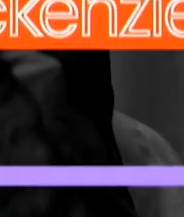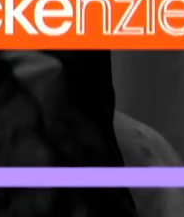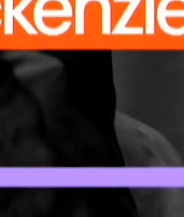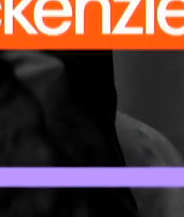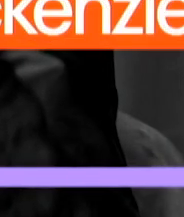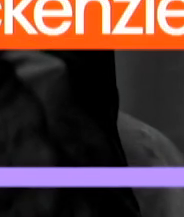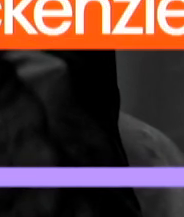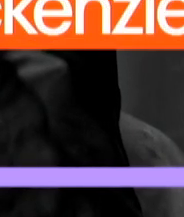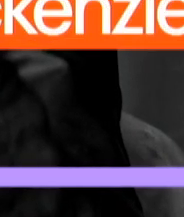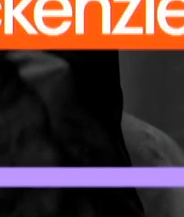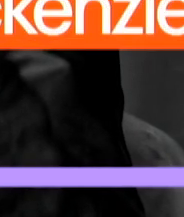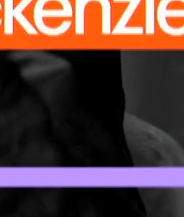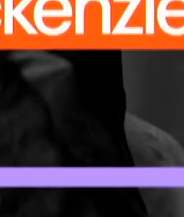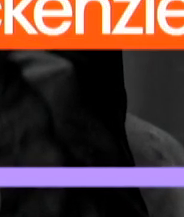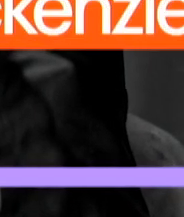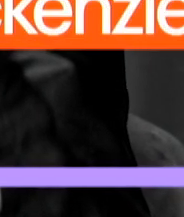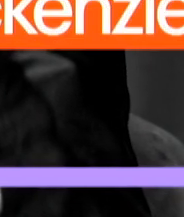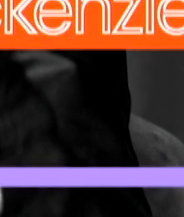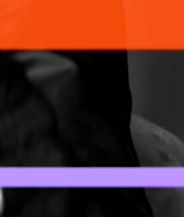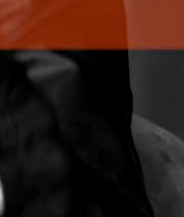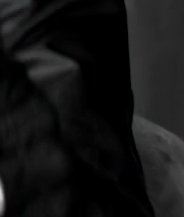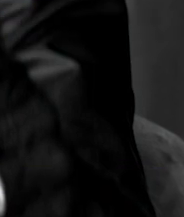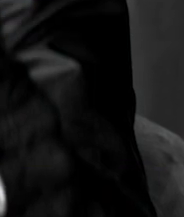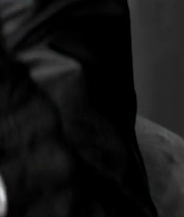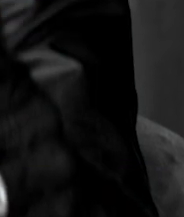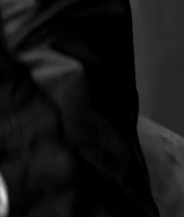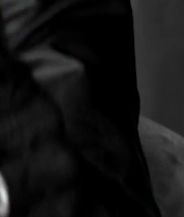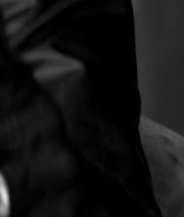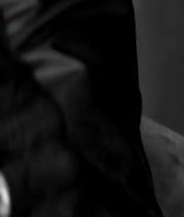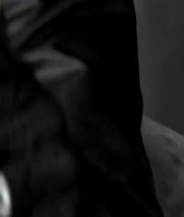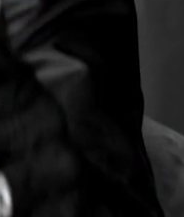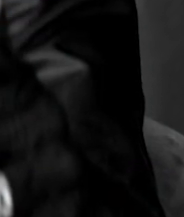Rover Thomas and Queenie Mckenzie. Her striking black and white paintings of